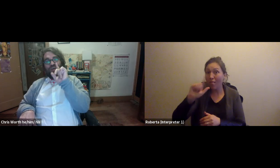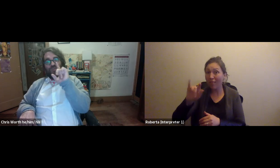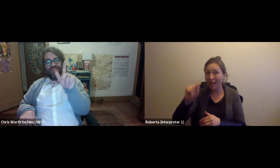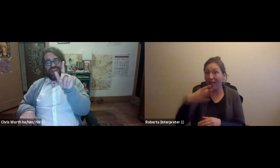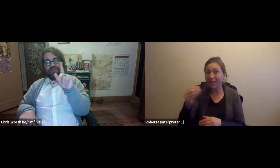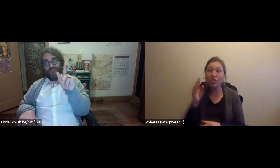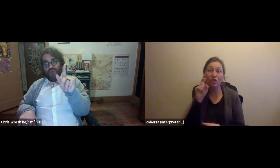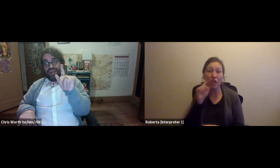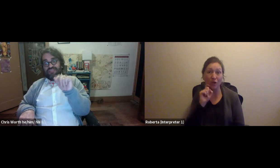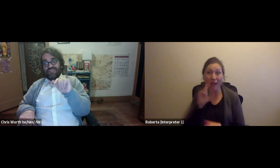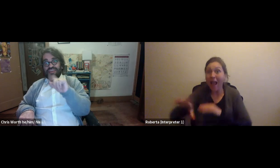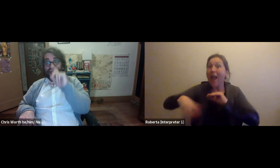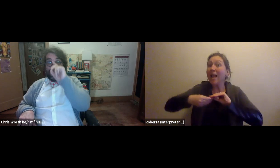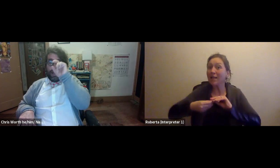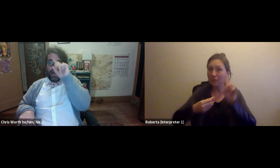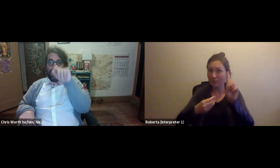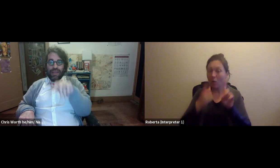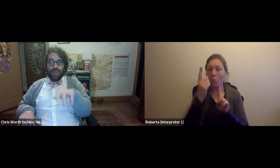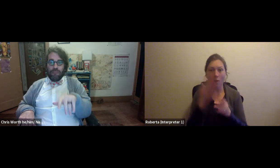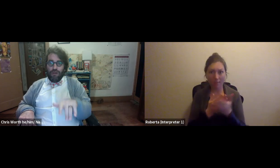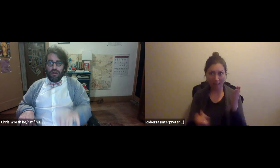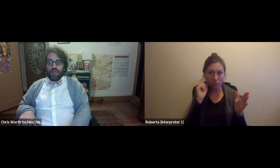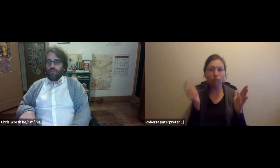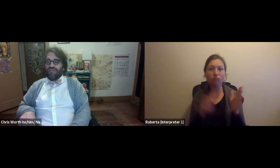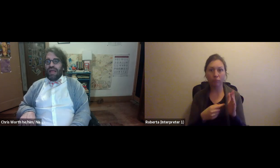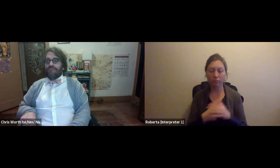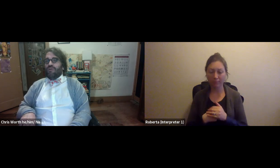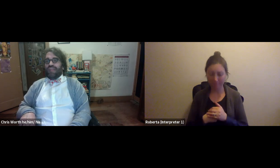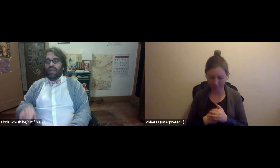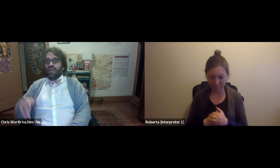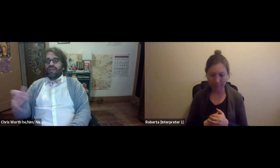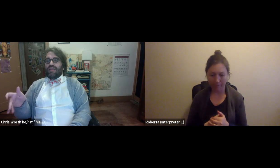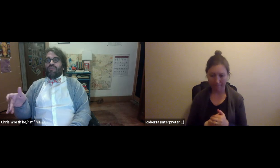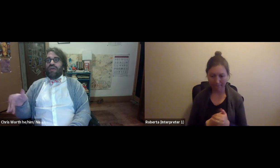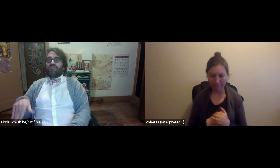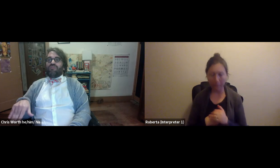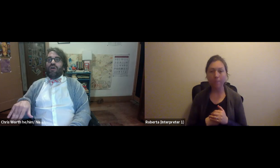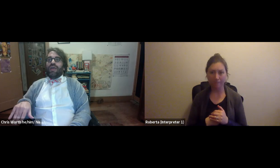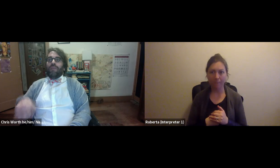one thing we've noticed in my work, one thing I've noticed, I sounded like I was talking about